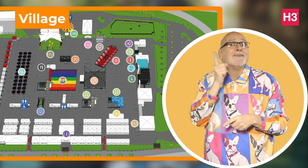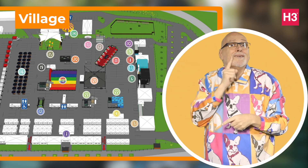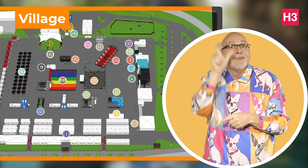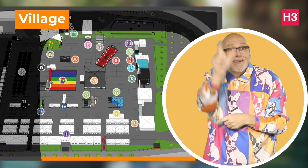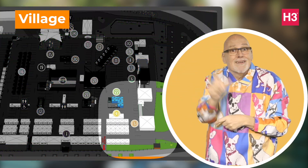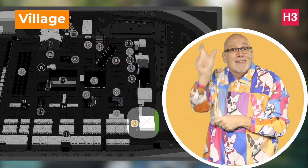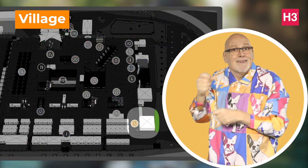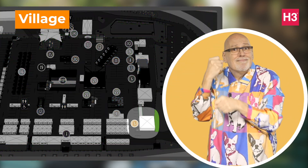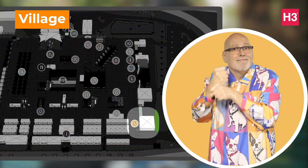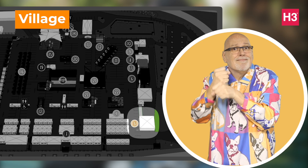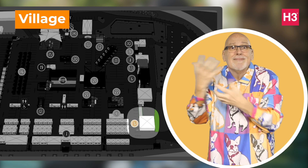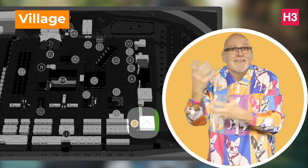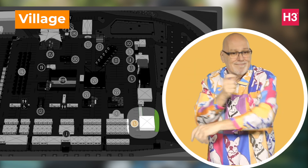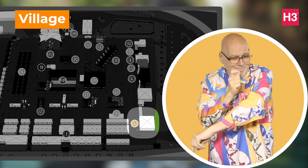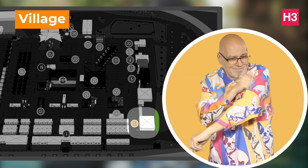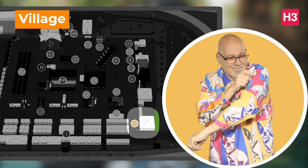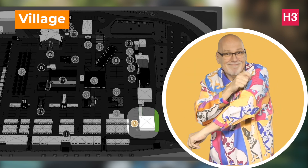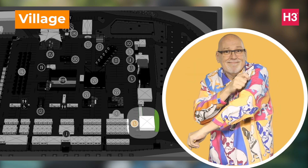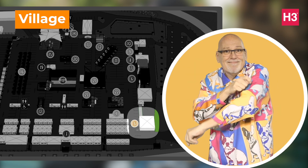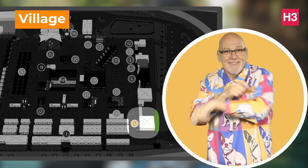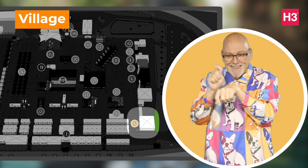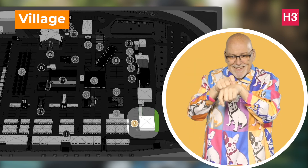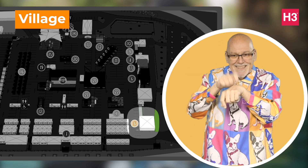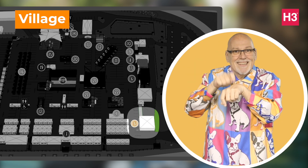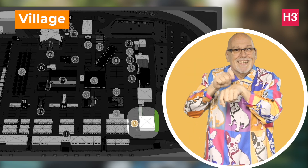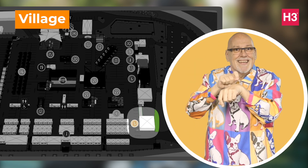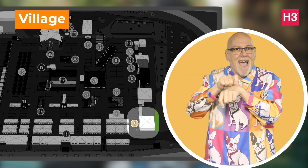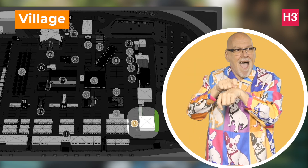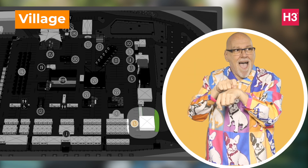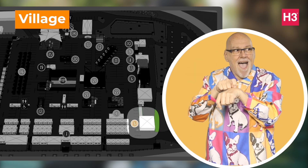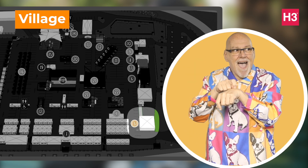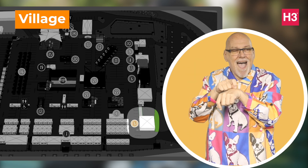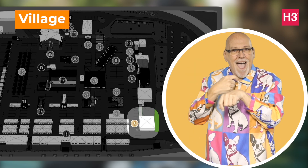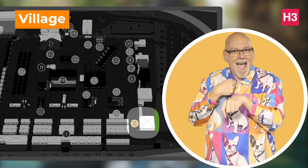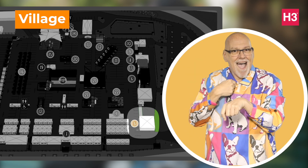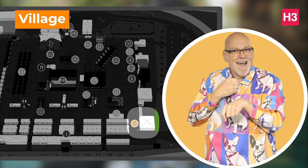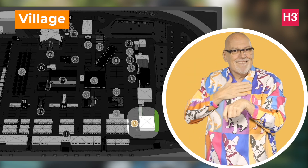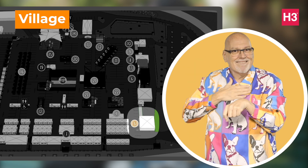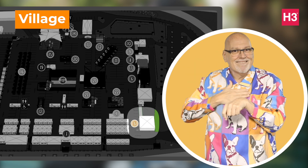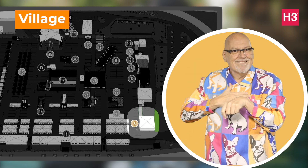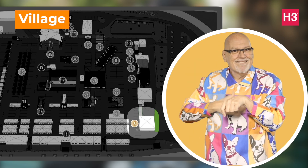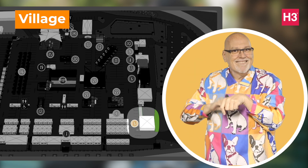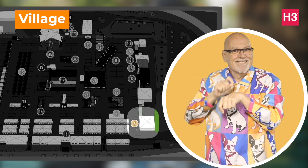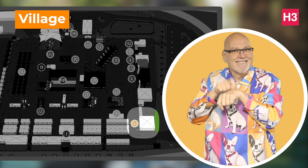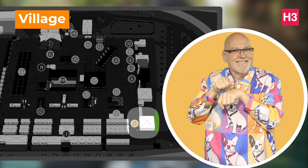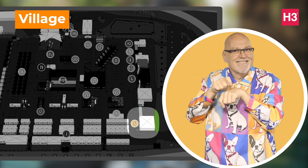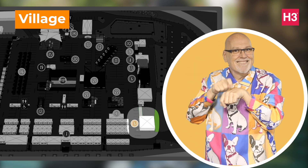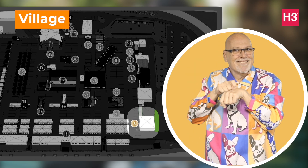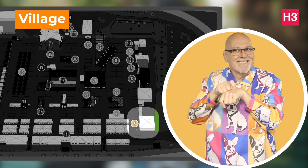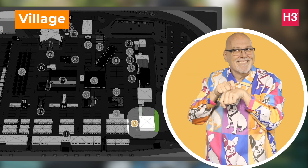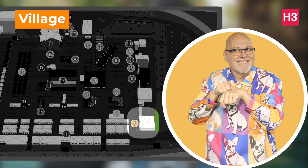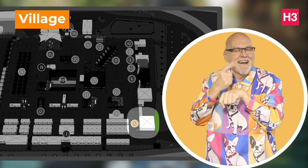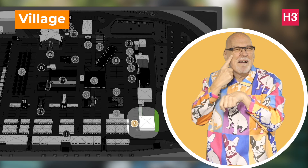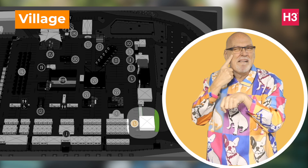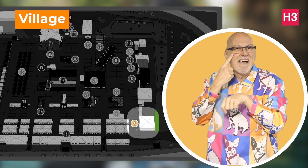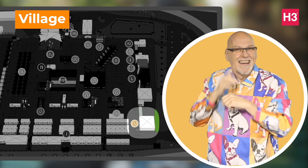artists opening their studio — who knows, maybe I’ll even get a tattoo!